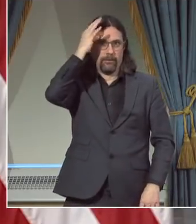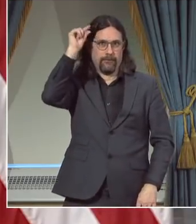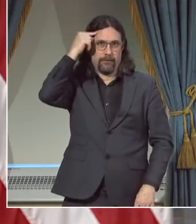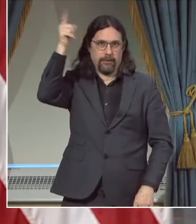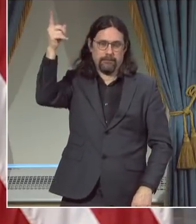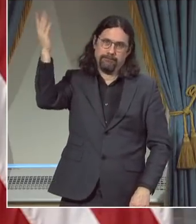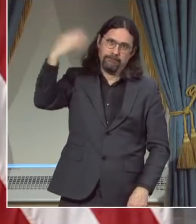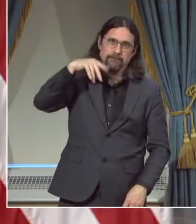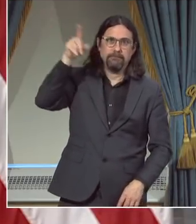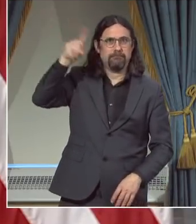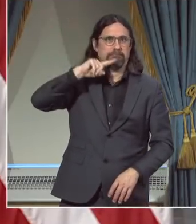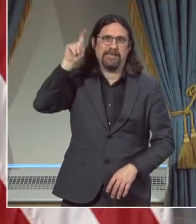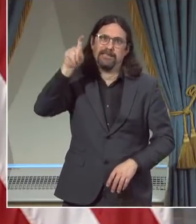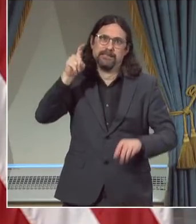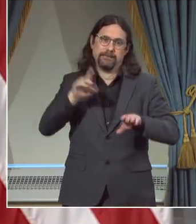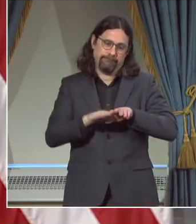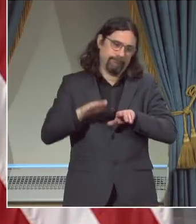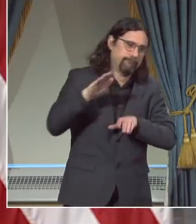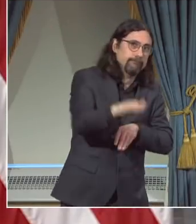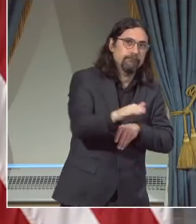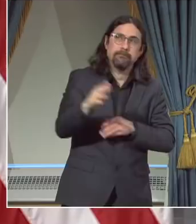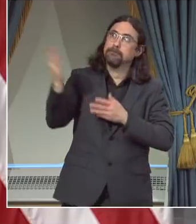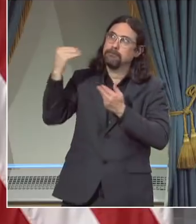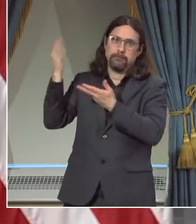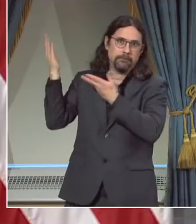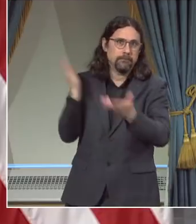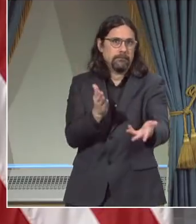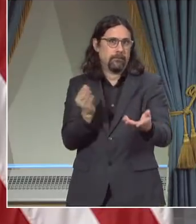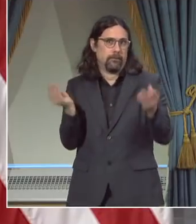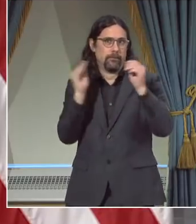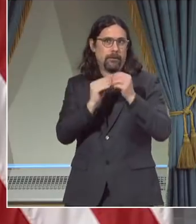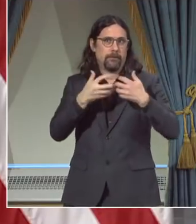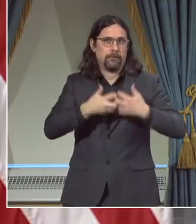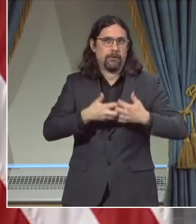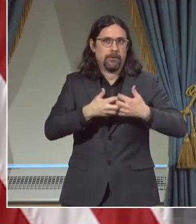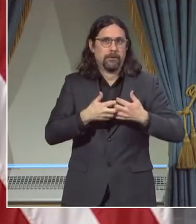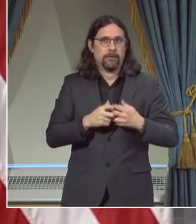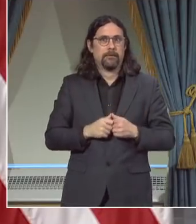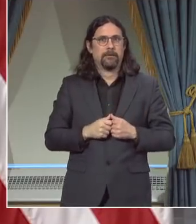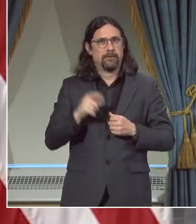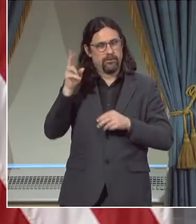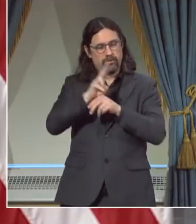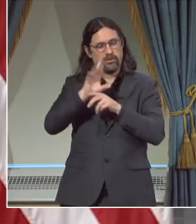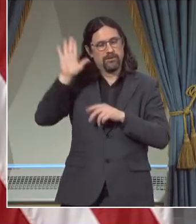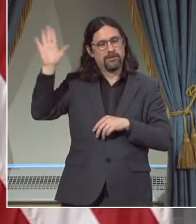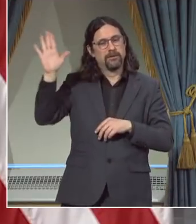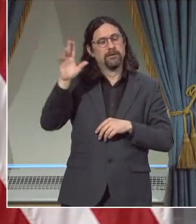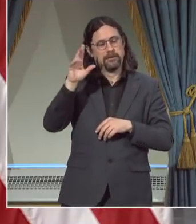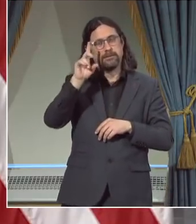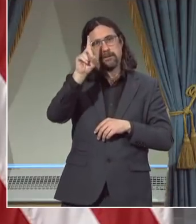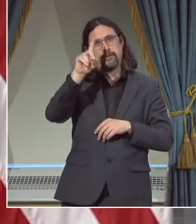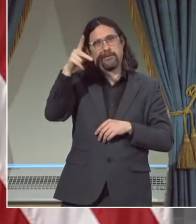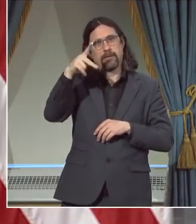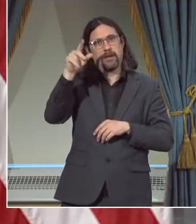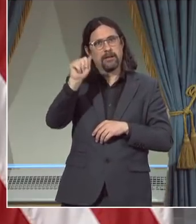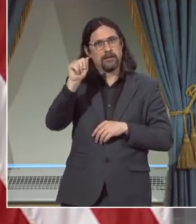GOVERNMENT DO A LOTMO RE AND MORE QUICKLY. WE NEED THE DEFENSE PRODUCTION ACT UTILIZED TO THE MAXIMUM. WE NEED TO SEE A